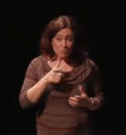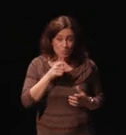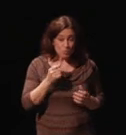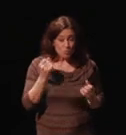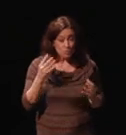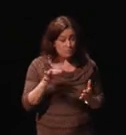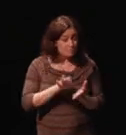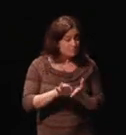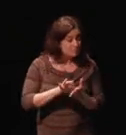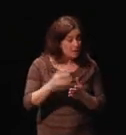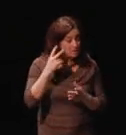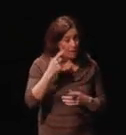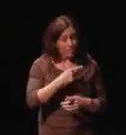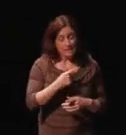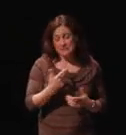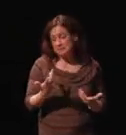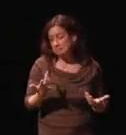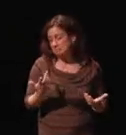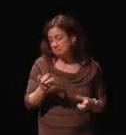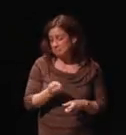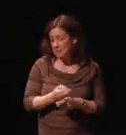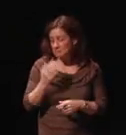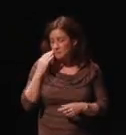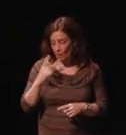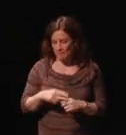But around for a few years, and it was that ease of access of information,